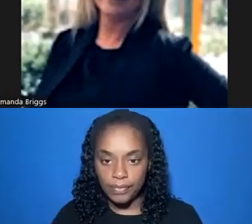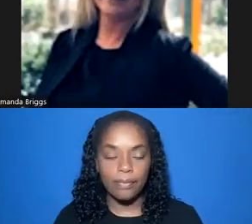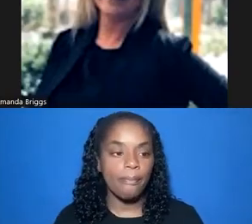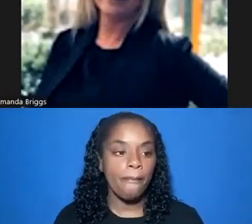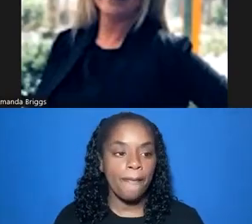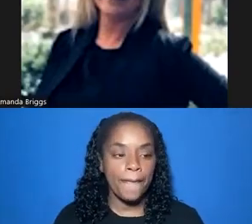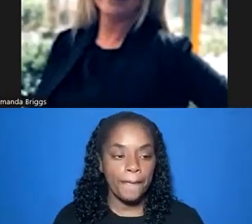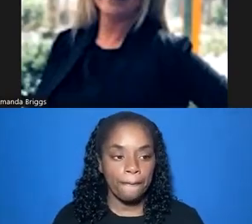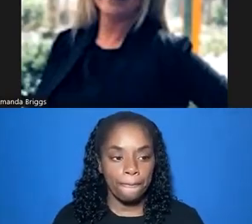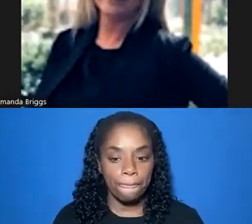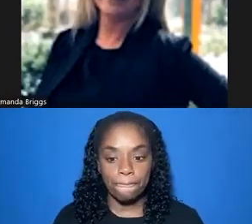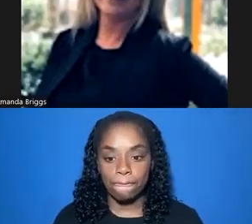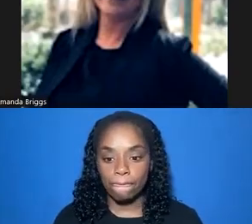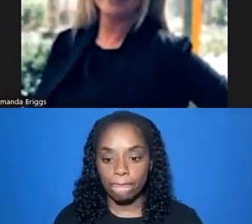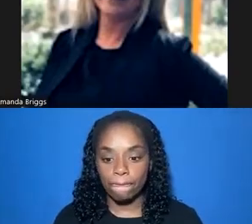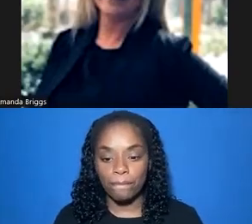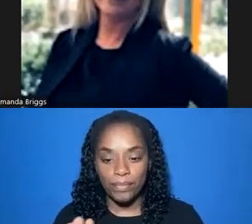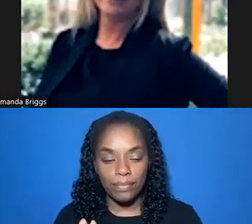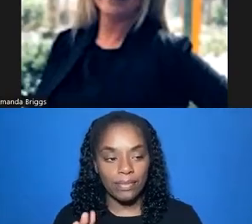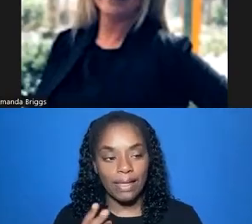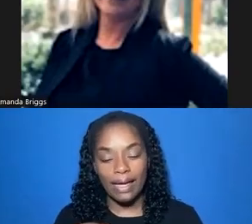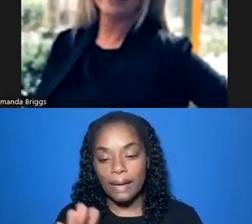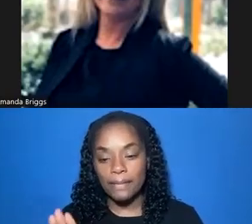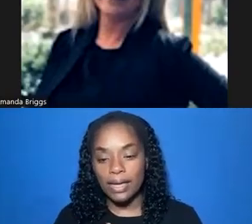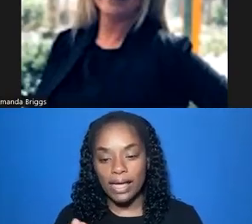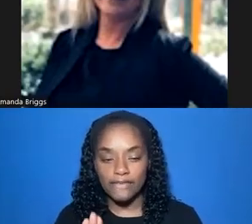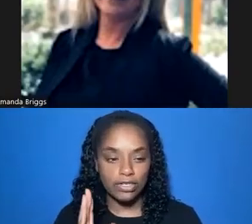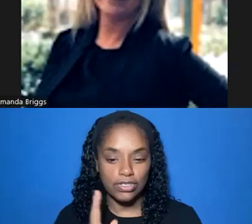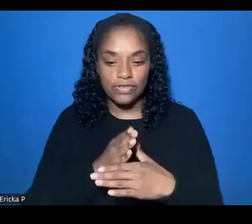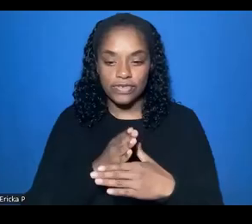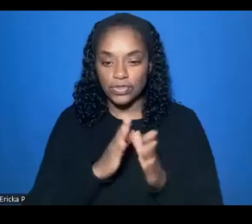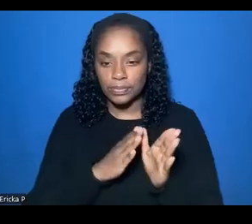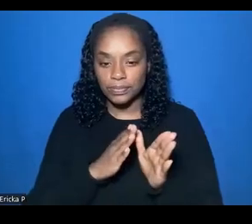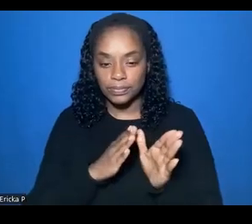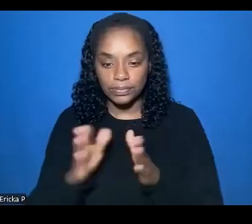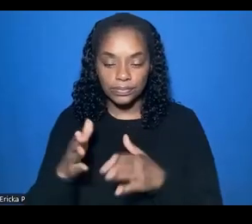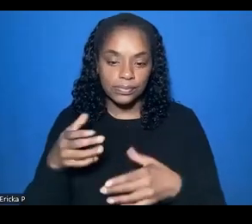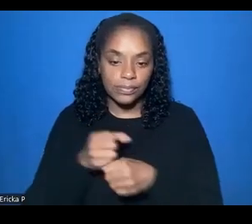And the Behavior Intervention Plans and FBA is an assessment to understand